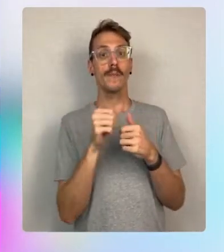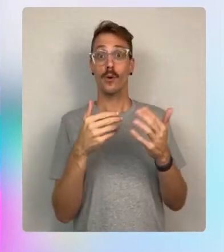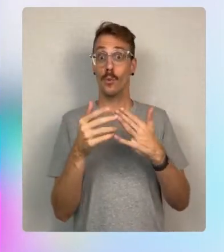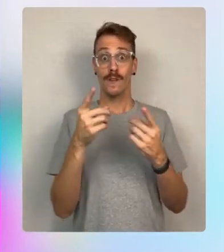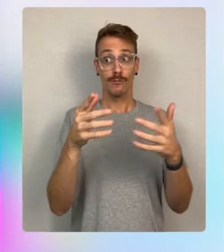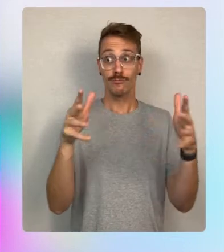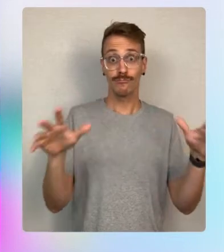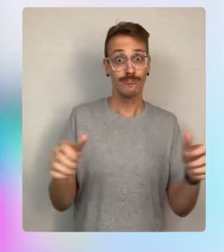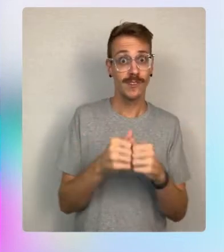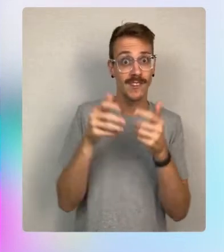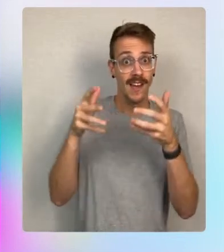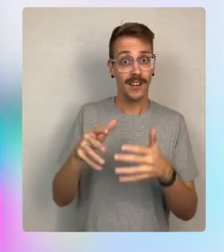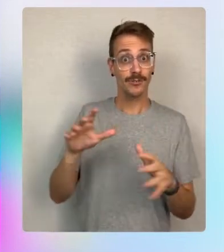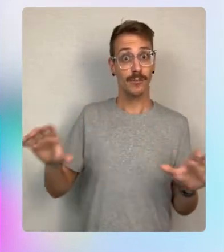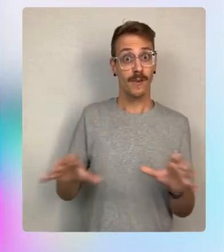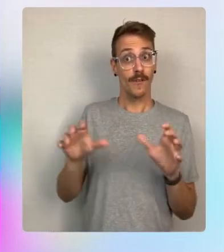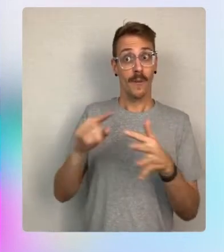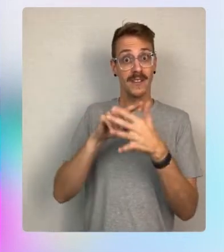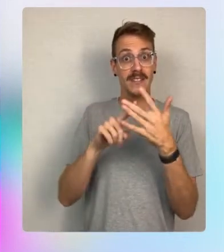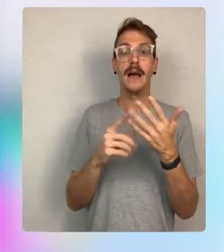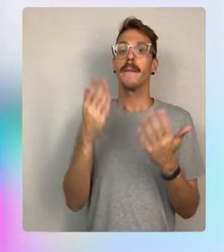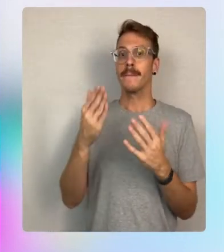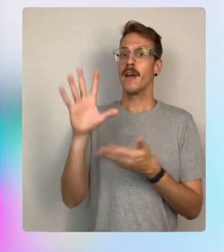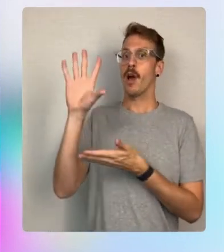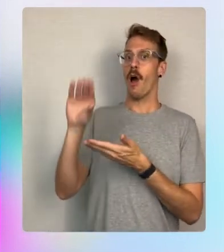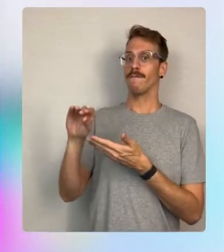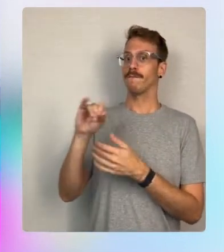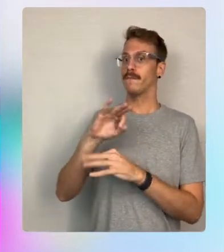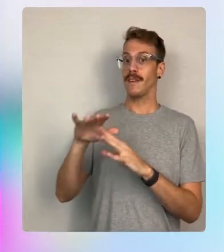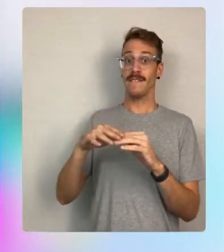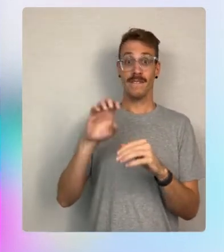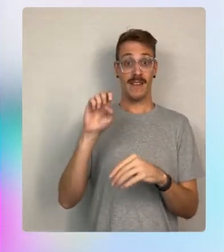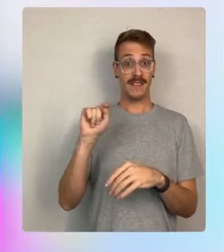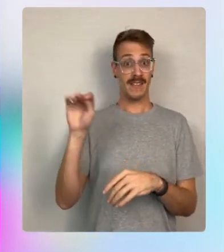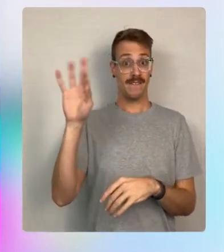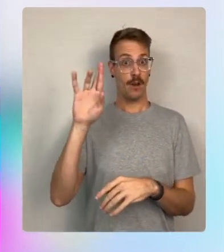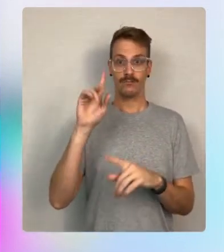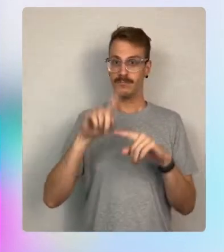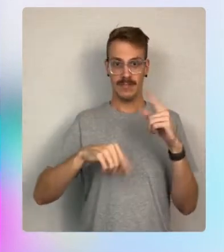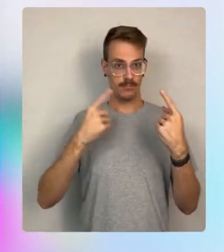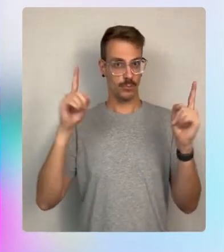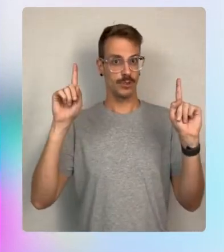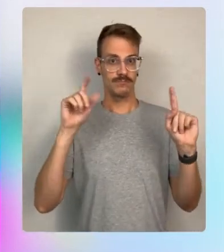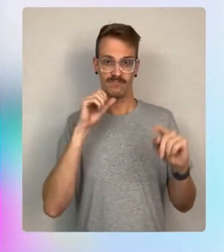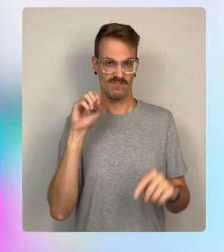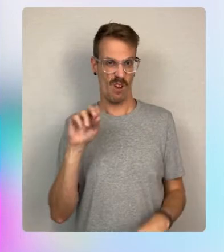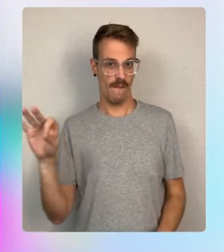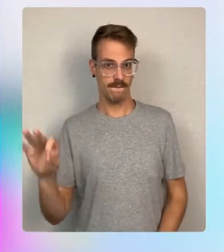with the extra performance gains might need to be disabled when Eye Tracked Foveated Rendering is turned off.